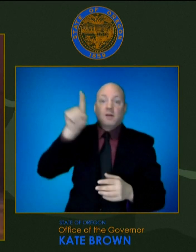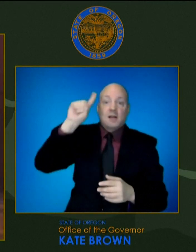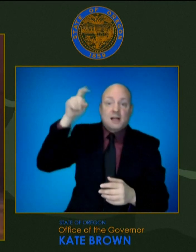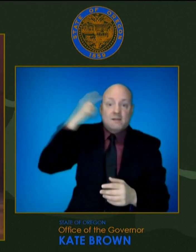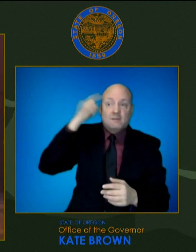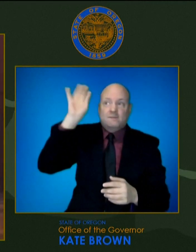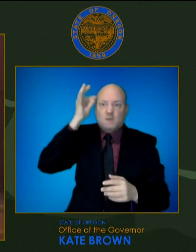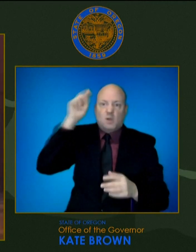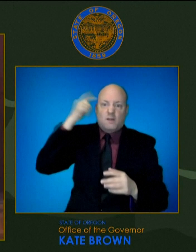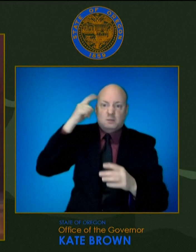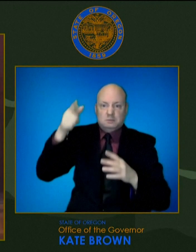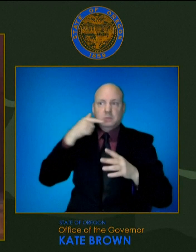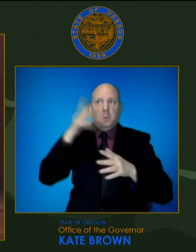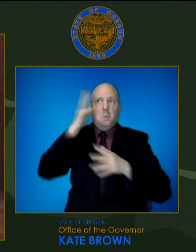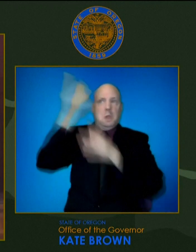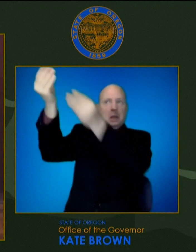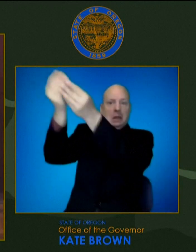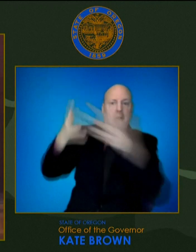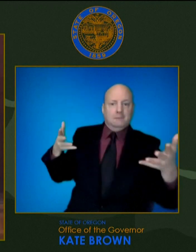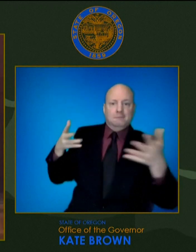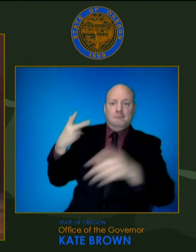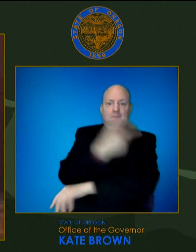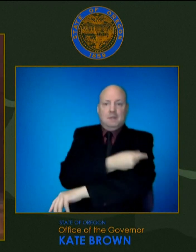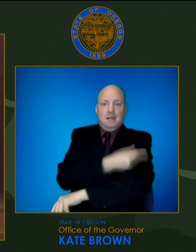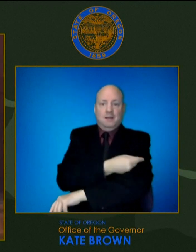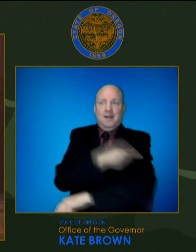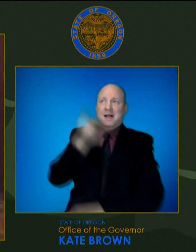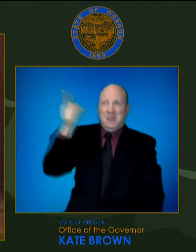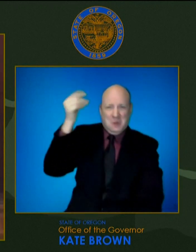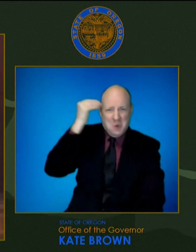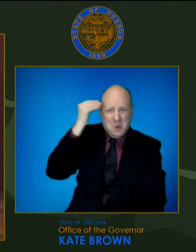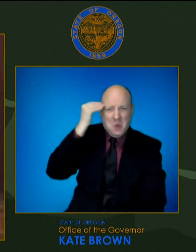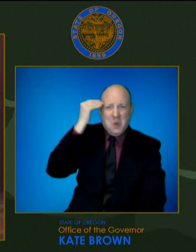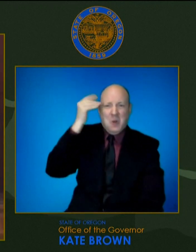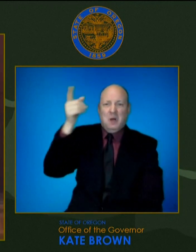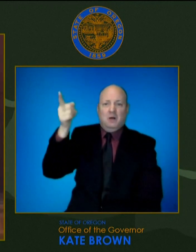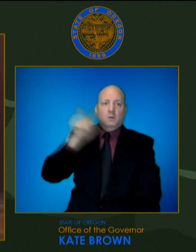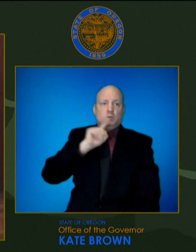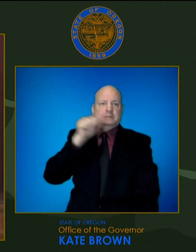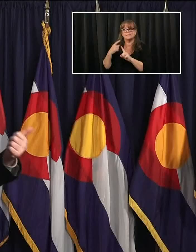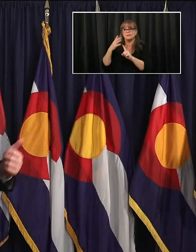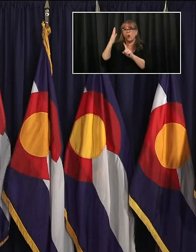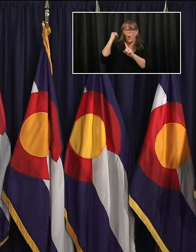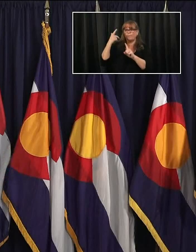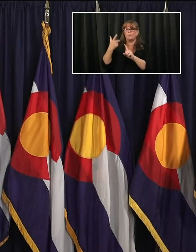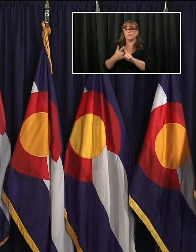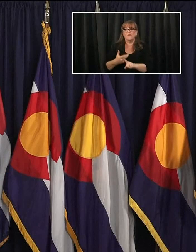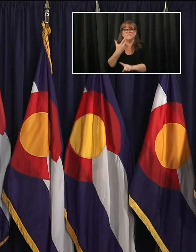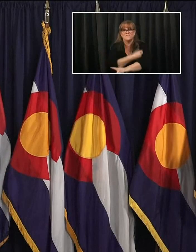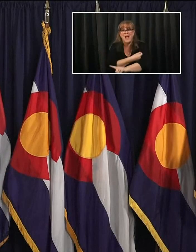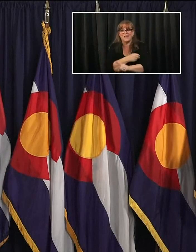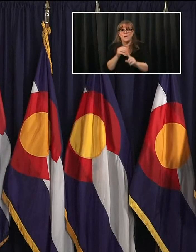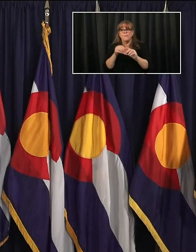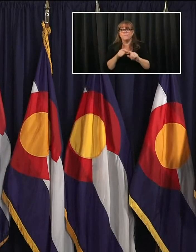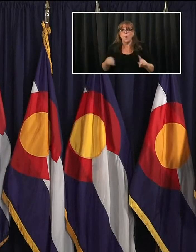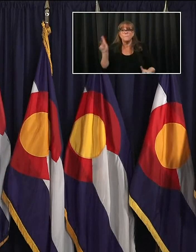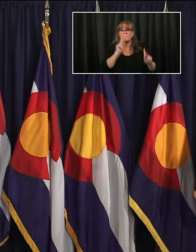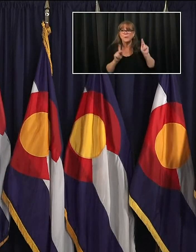I AM SHOCKED AND APPALLED THAT THE FEDERAL I AM SHOCKED AND APPALLED THAT THE FEDERAL GOVERNMENT I AM SHOCKED AND APPALLED THAT THE FEDERAL GOVERNMENT SET THAT THE FEDERAL GOVERNMENT SET THAT THE FEDERAL GOVERNMENT SET THE THAT THE FEDERAL GOVERNMENT SET THE EXPECTATION THAT THE FEDERAL GOVERNMENT SET THE EXPECTATION WITH THAT THE FEDERAL GOVERNMENT SET THE EXPECTATION WITH THE THE EXPECTATION WITH THE THE EXPECTATION WITH THE AMERICAN THE EXPECTATION WITH THE AMERICAN PEOPLE THE EXPECTATION WITH THE AMERICAN PEOPLE ON THE EXPECTATION WITH THE AMERICAN PEOPLE ON WHICH THE EXPECTATION WITH THE AMERICAN PEOPLE ON WHICH THEY AMERICAN PEOPLE ON WHICH THEY AMERICAN PEOPLE ON WHICH THEY KNEW AMERICAN PEOPLE ON WHICH THEY KNEW THEY AMERICAN PEOPLE ON WHICH THEY KNEW THEY COULD AMERICAN PEOPLE ON WHICH THEY KNEW THEY COULD NOT AMERICAN PEOPLE ON WHICH THEY KNEW THEY COULD NOT DELIVER KNEW THEY COULD NOT DELIVER